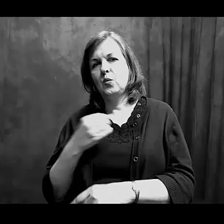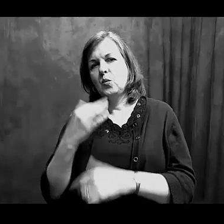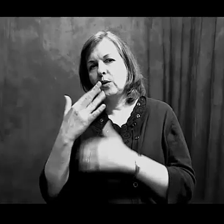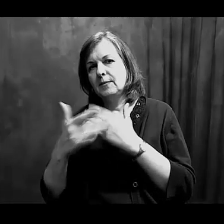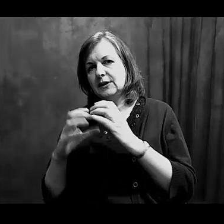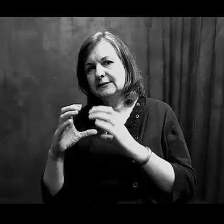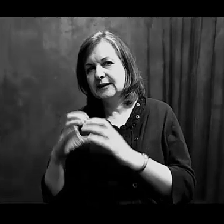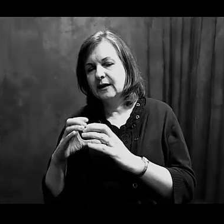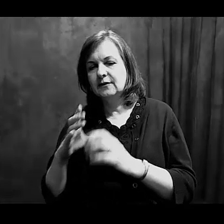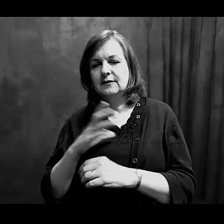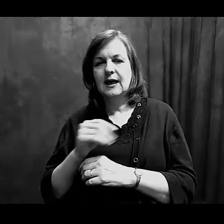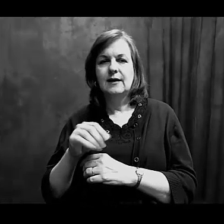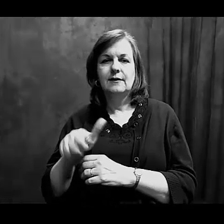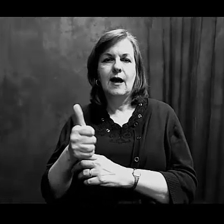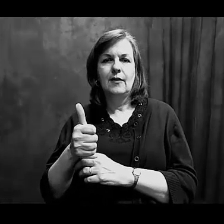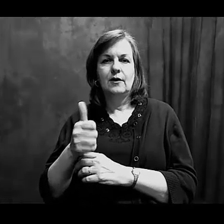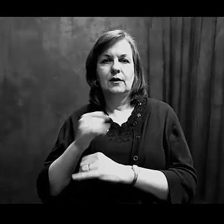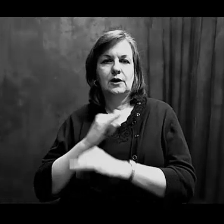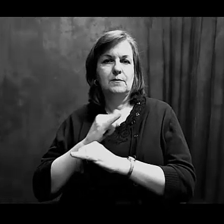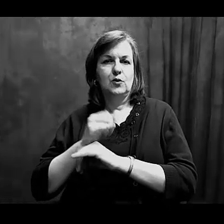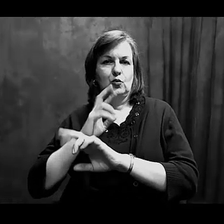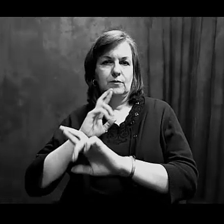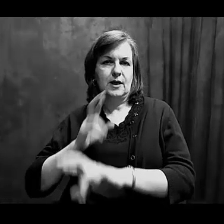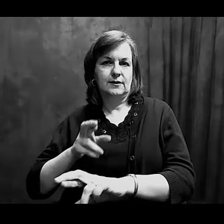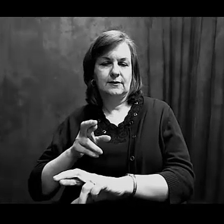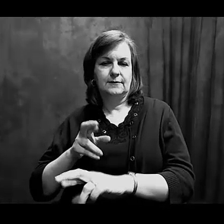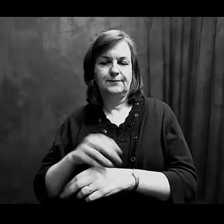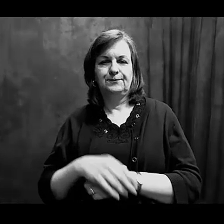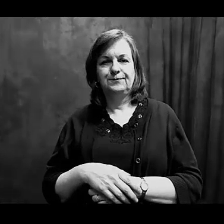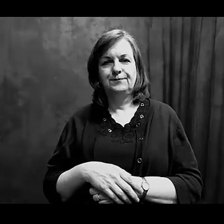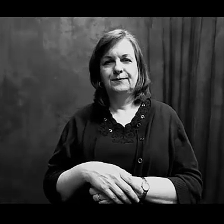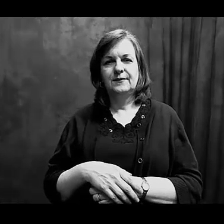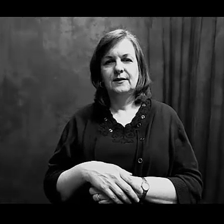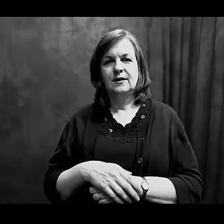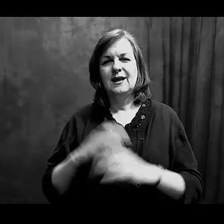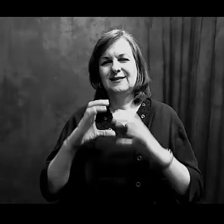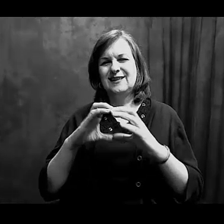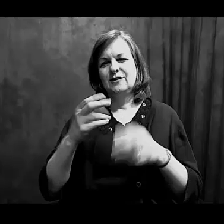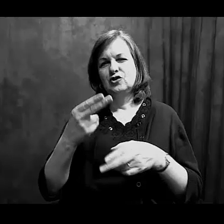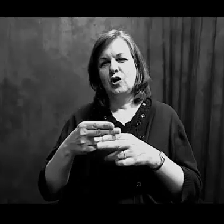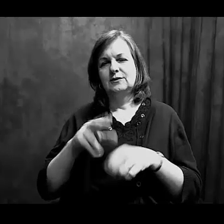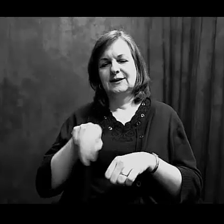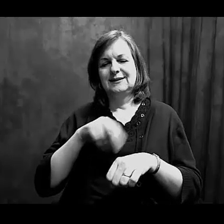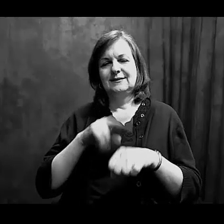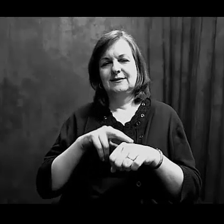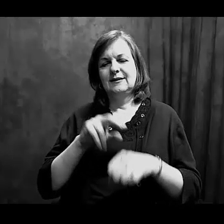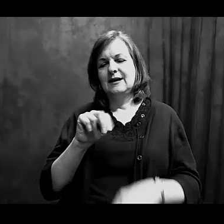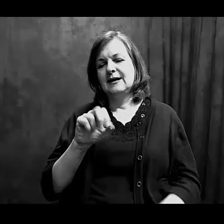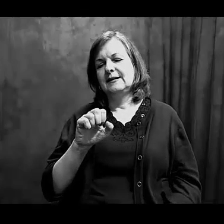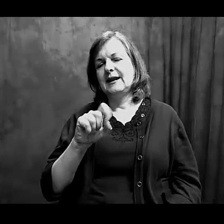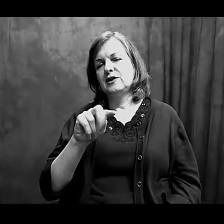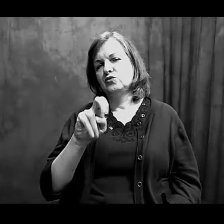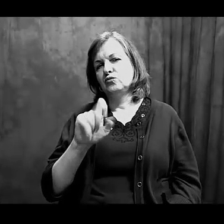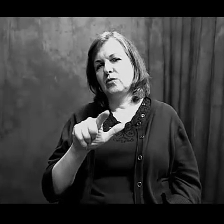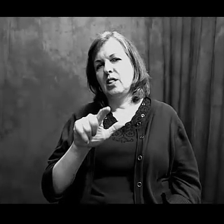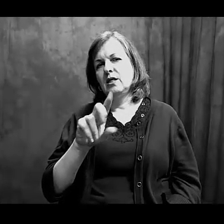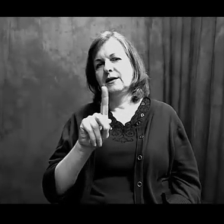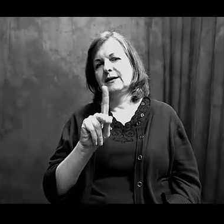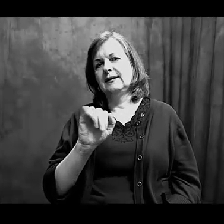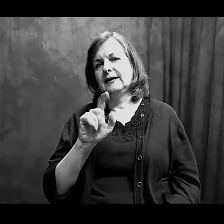white blood cells and immune responses these cells - the natural killer cells and others